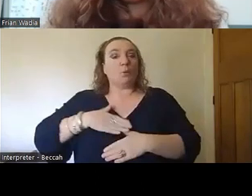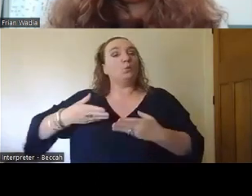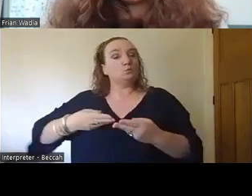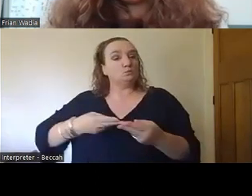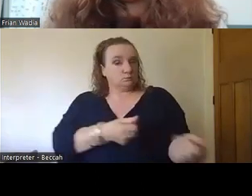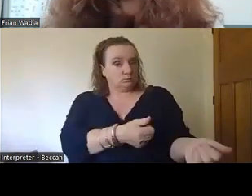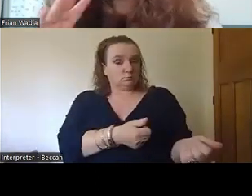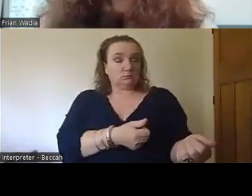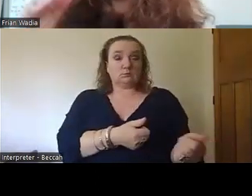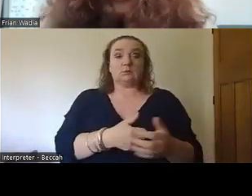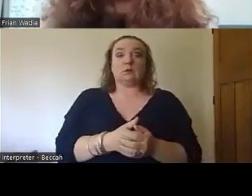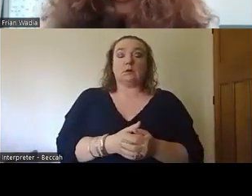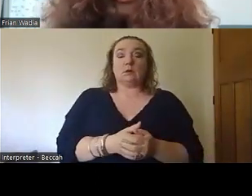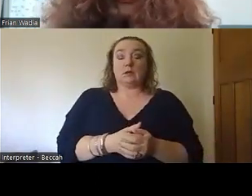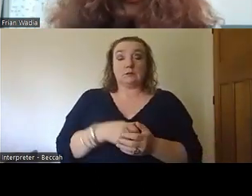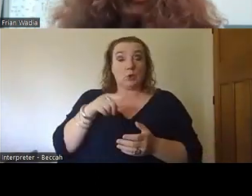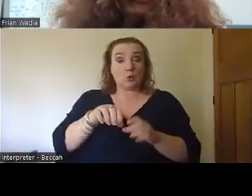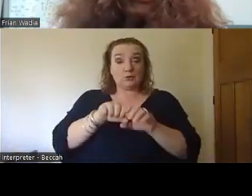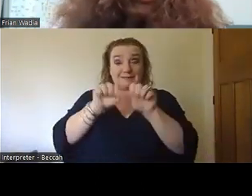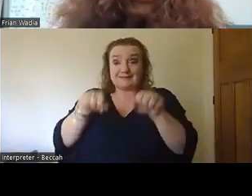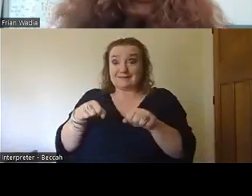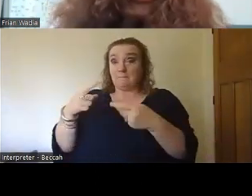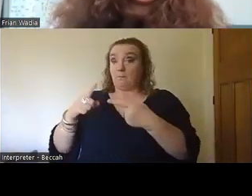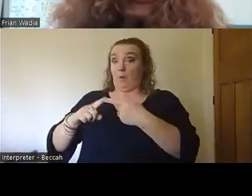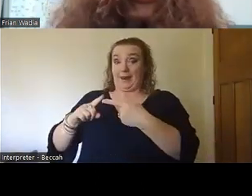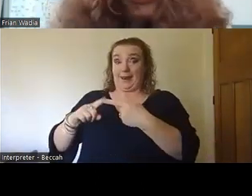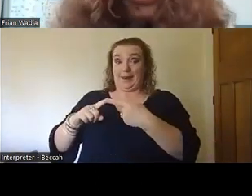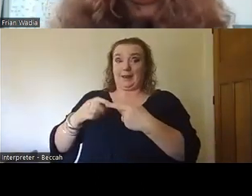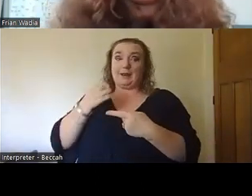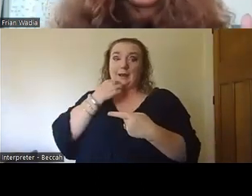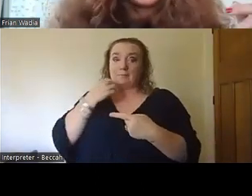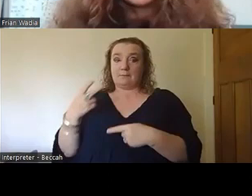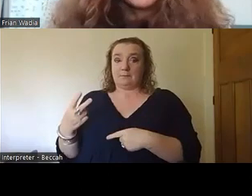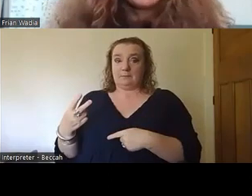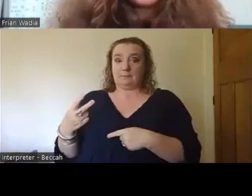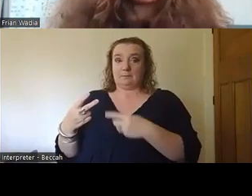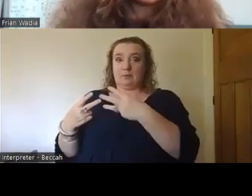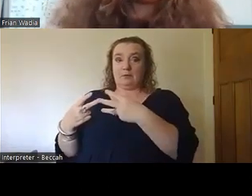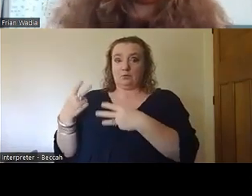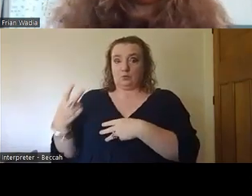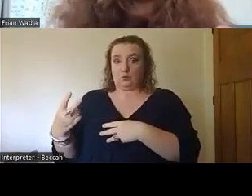So this is the only thing that the system has to change. And we need to sort of, I guess wait for that to happen.